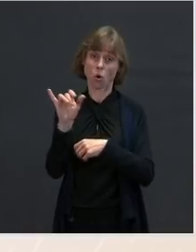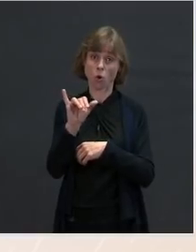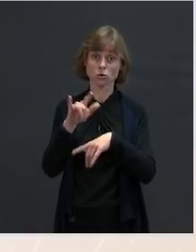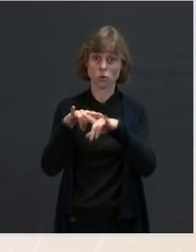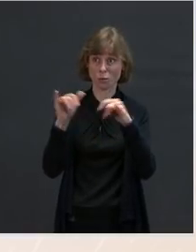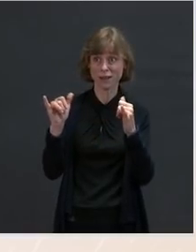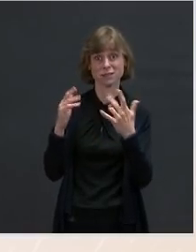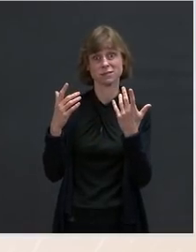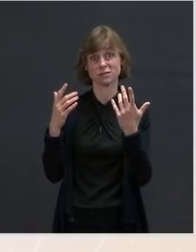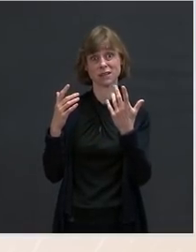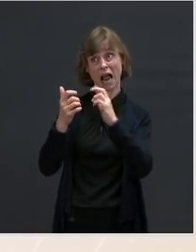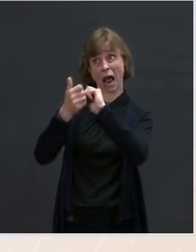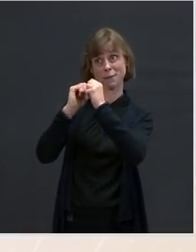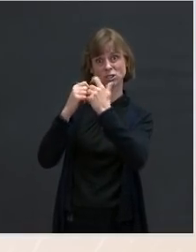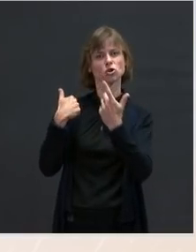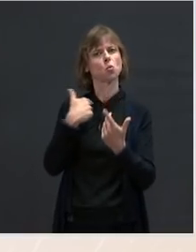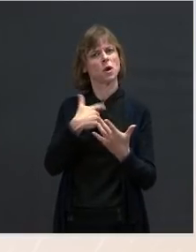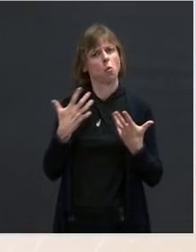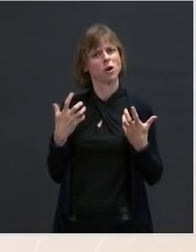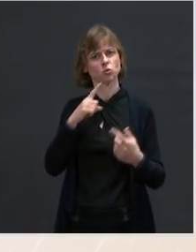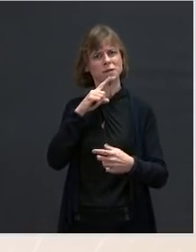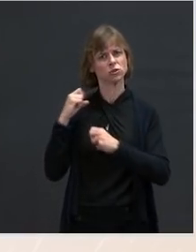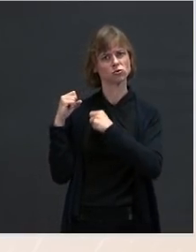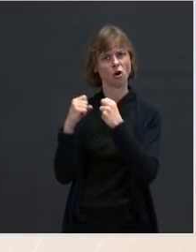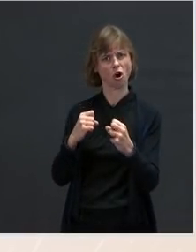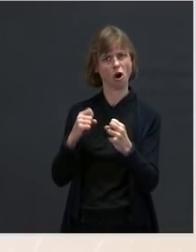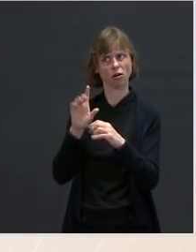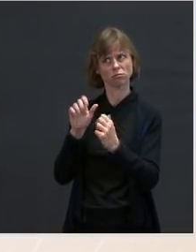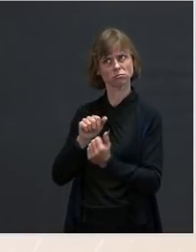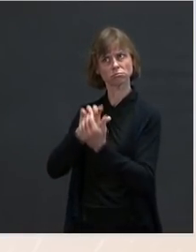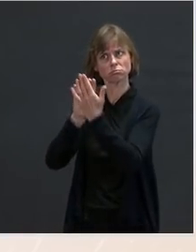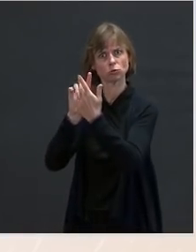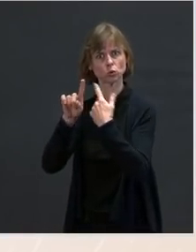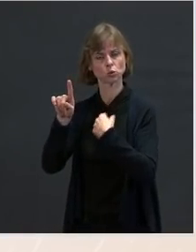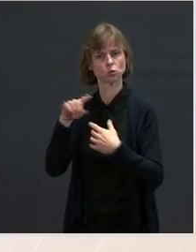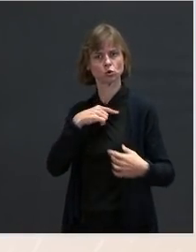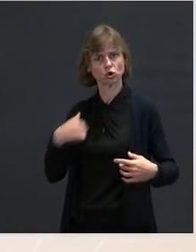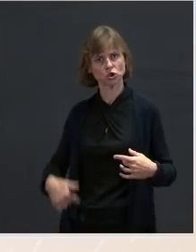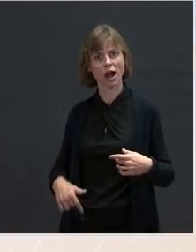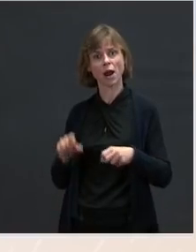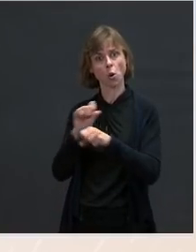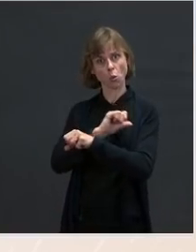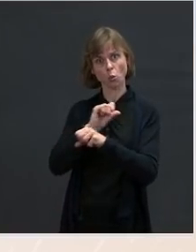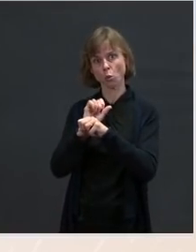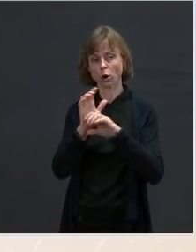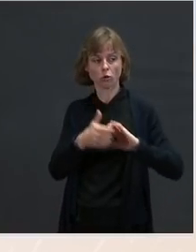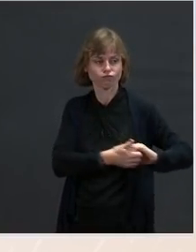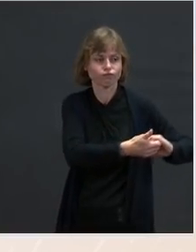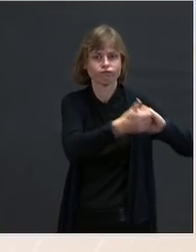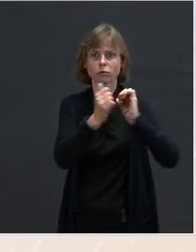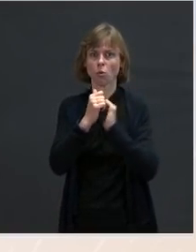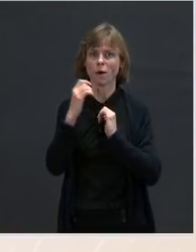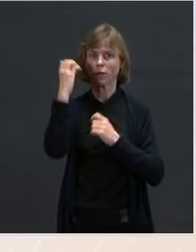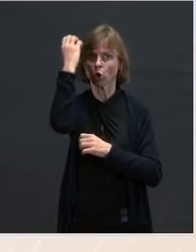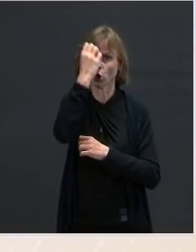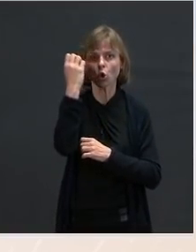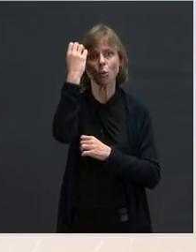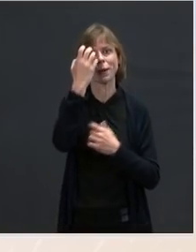from a position of strength. That means working in close coordination with our partners and allies around the world: Europeans, other partners in the region,